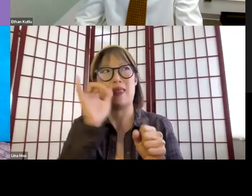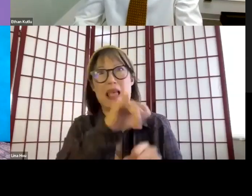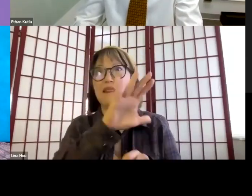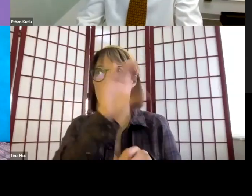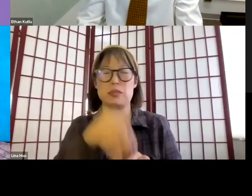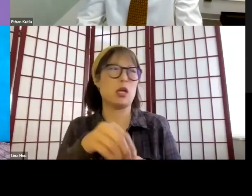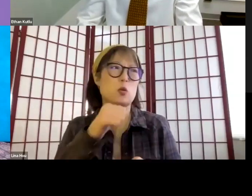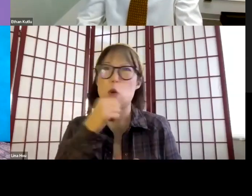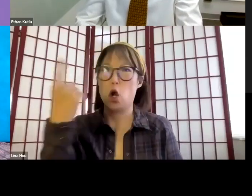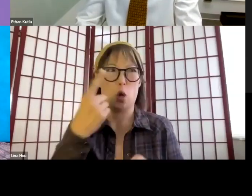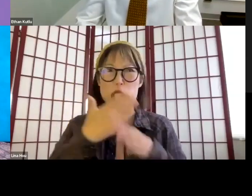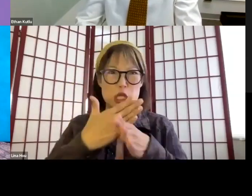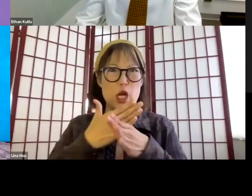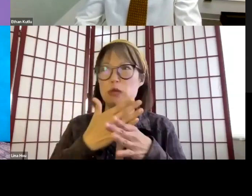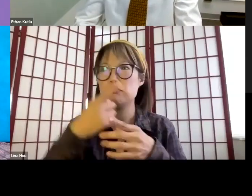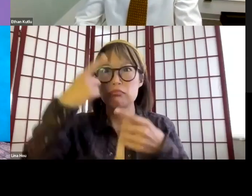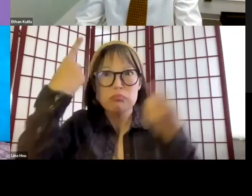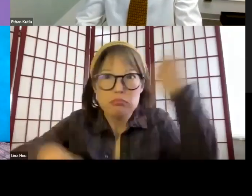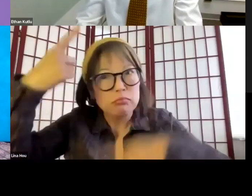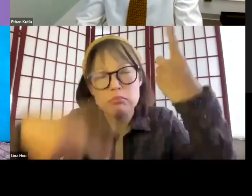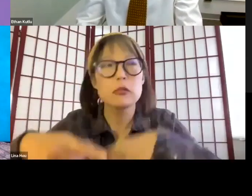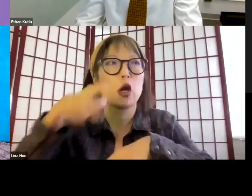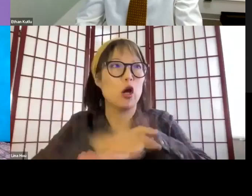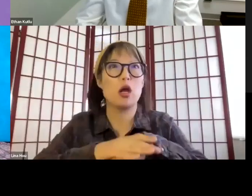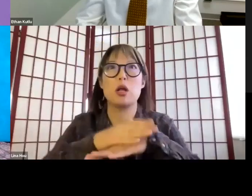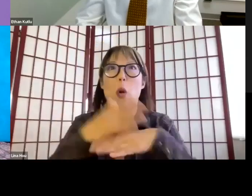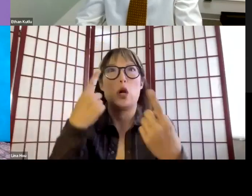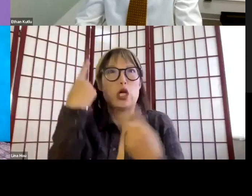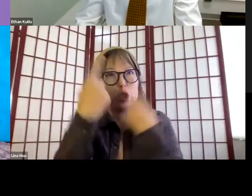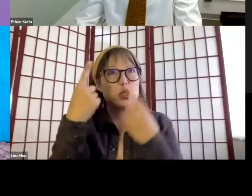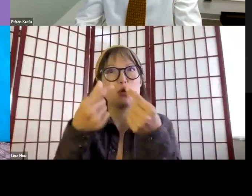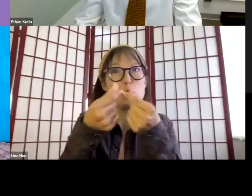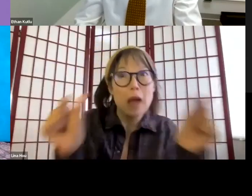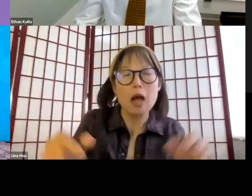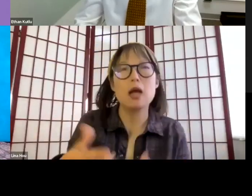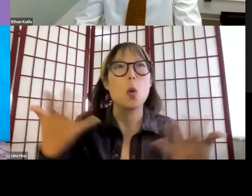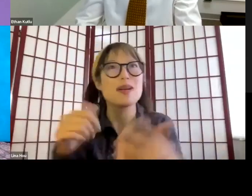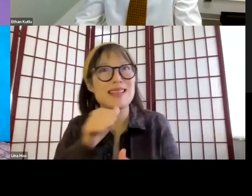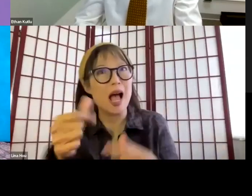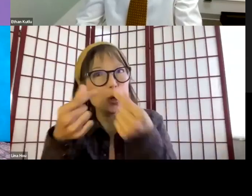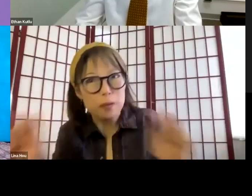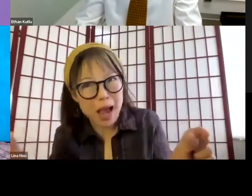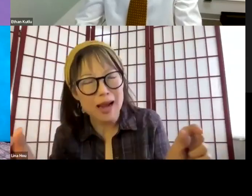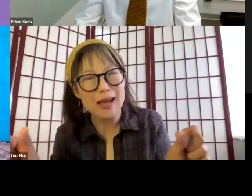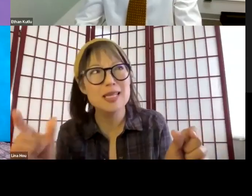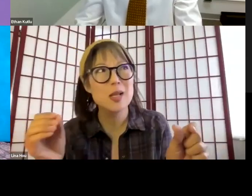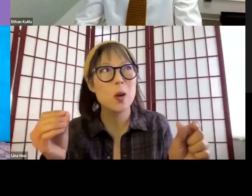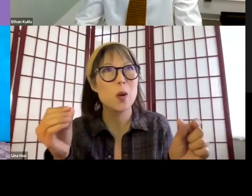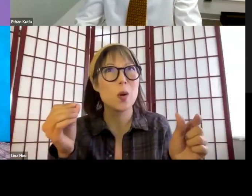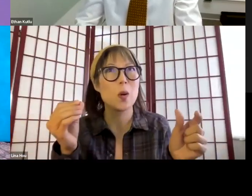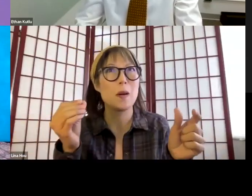We, as sign language linguists, that 5% doesn't share and agree upon what is considered grammatical, what is ungrammatical.